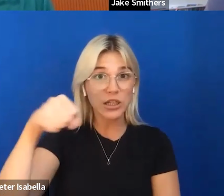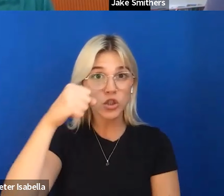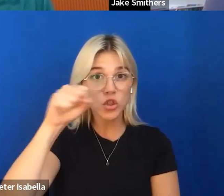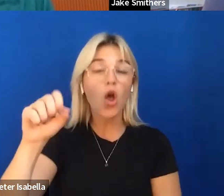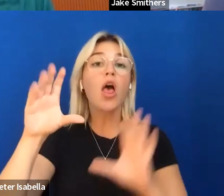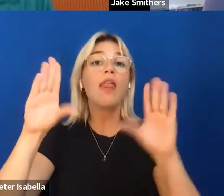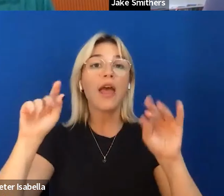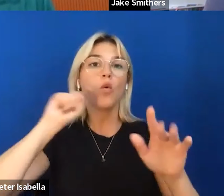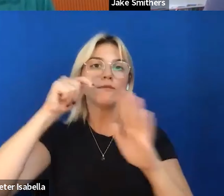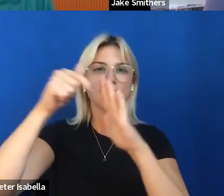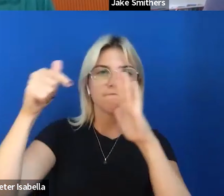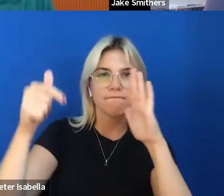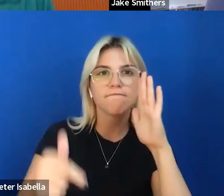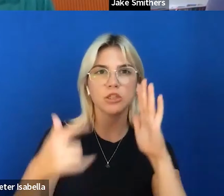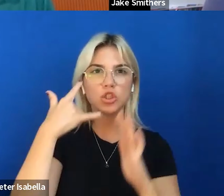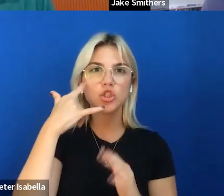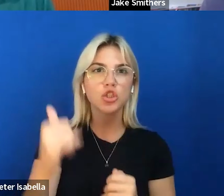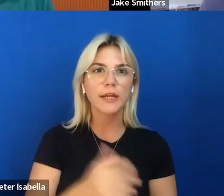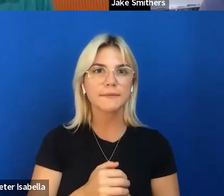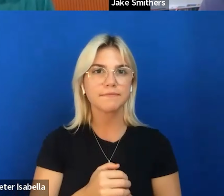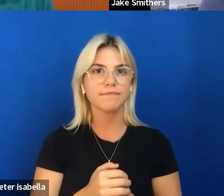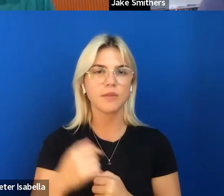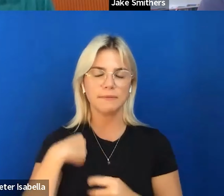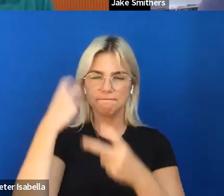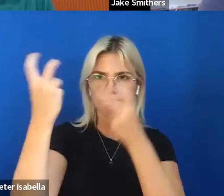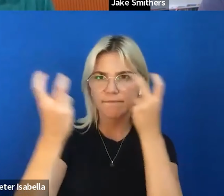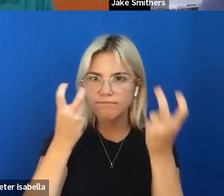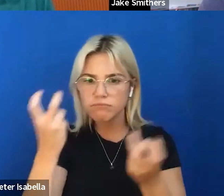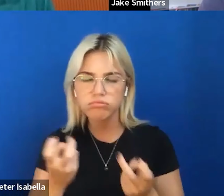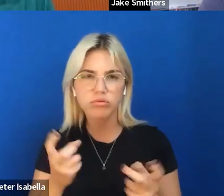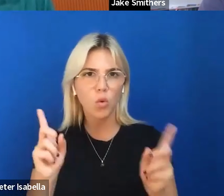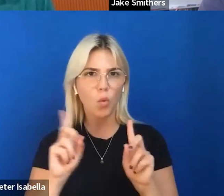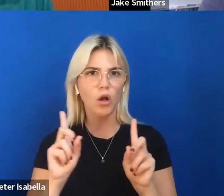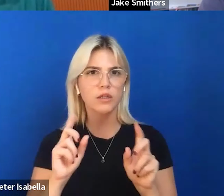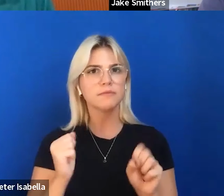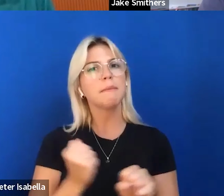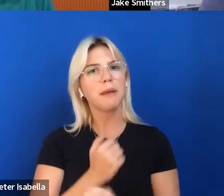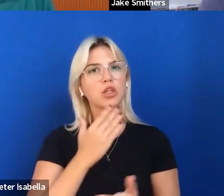Things that we're looking at is to see if consultation has been